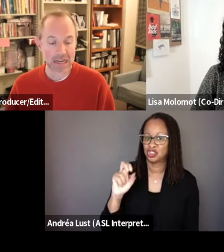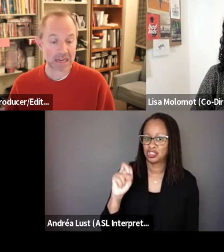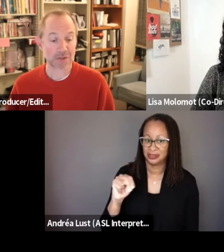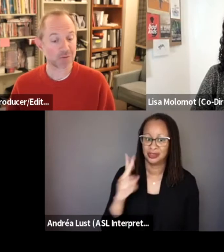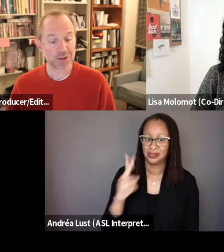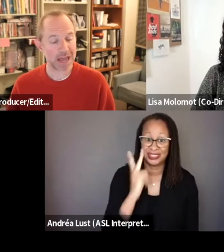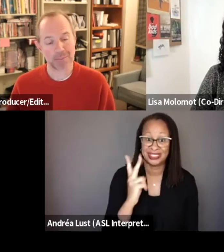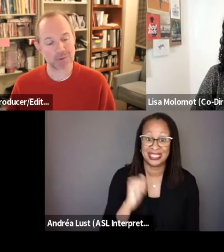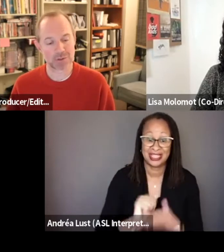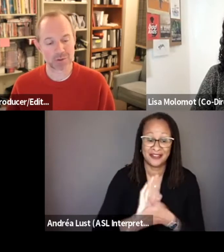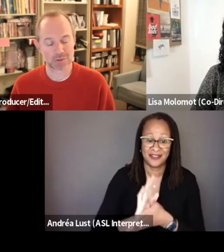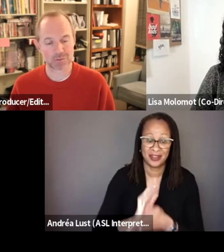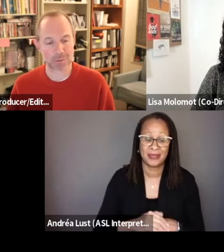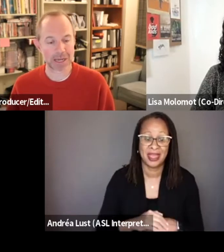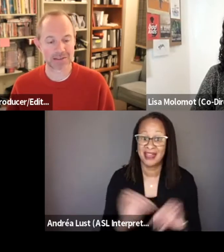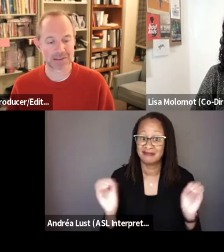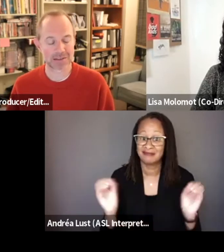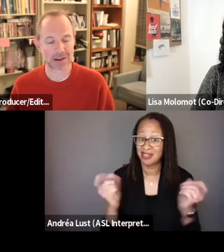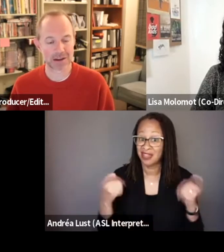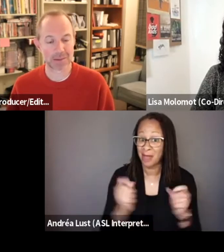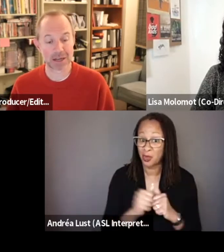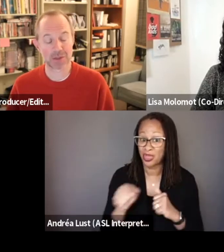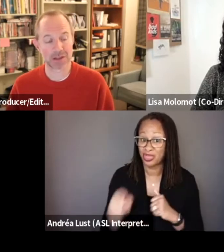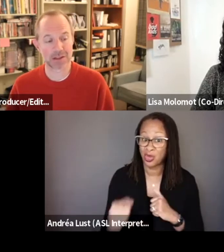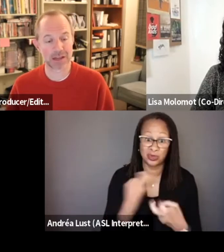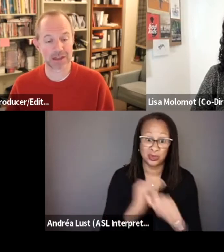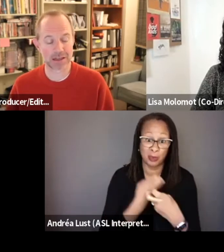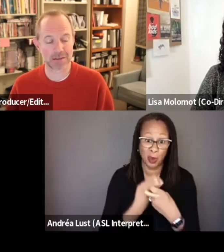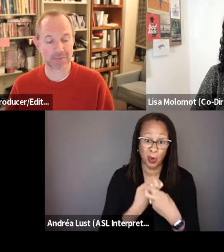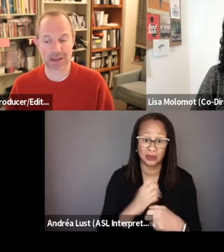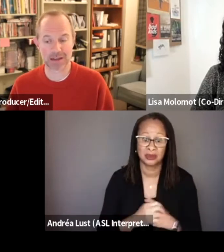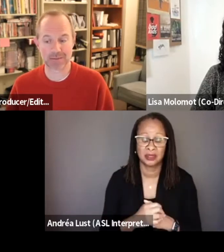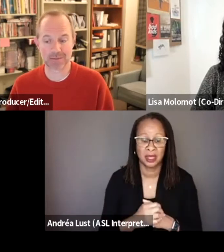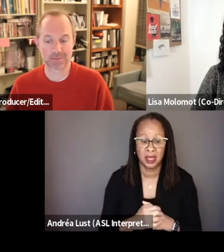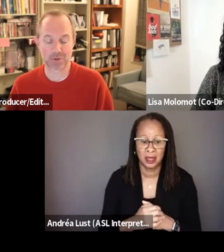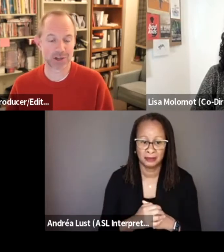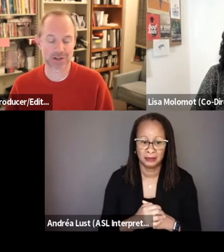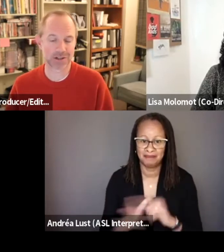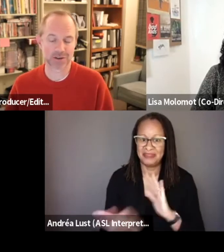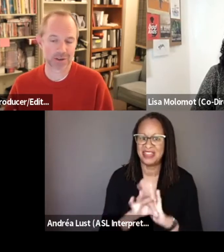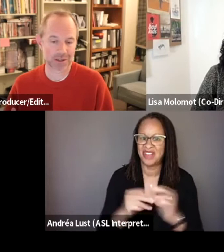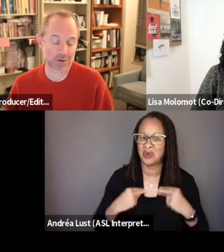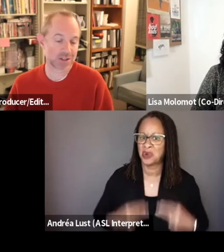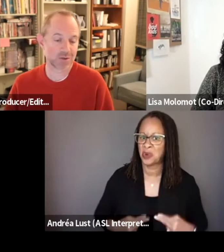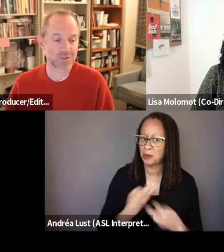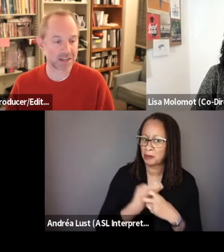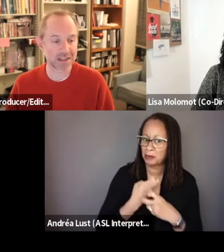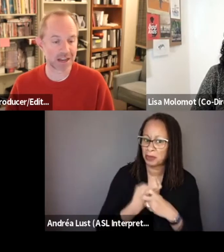nothing really happened with those remains. I mean, nothing like, they permission, you know, they were just sort of sitting there